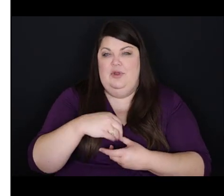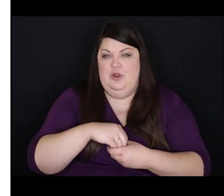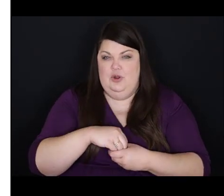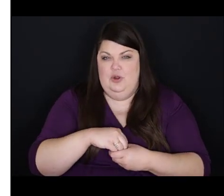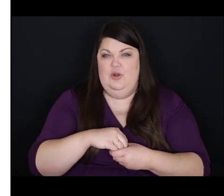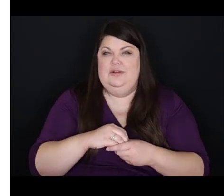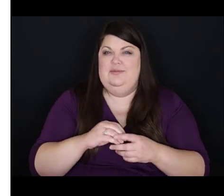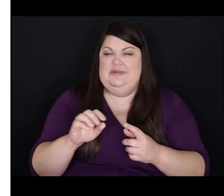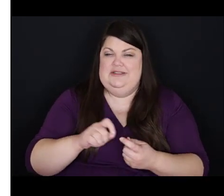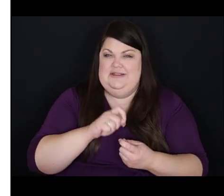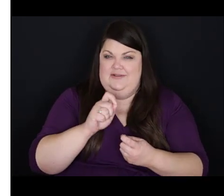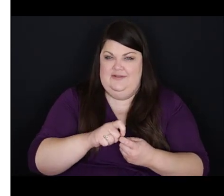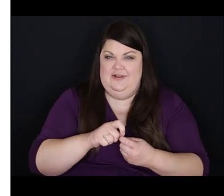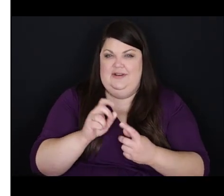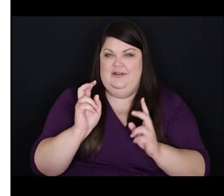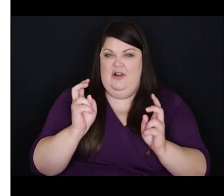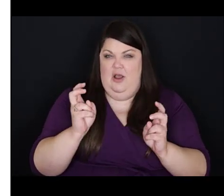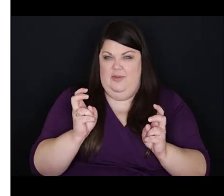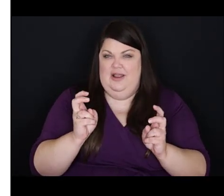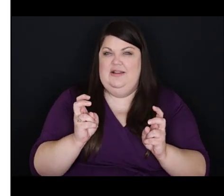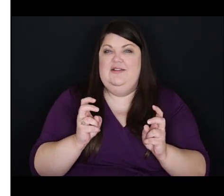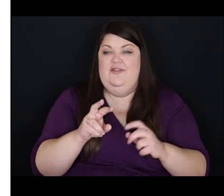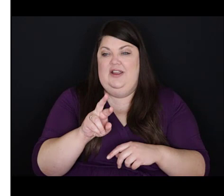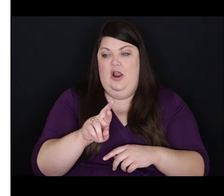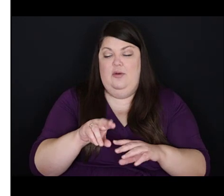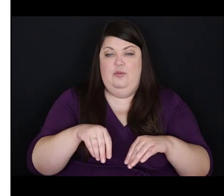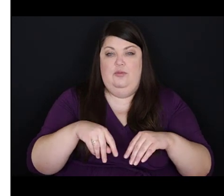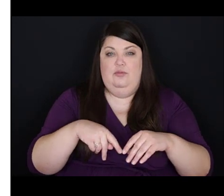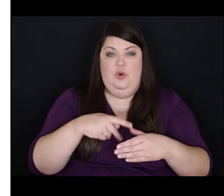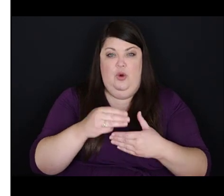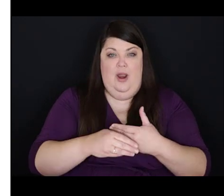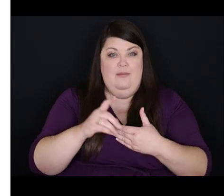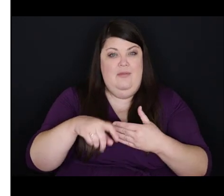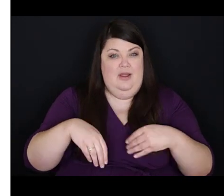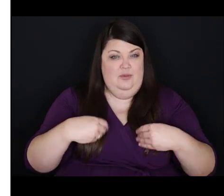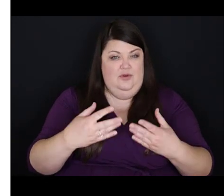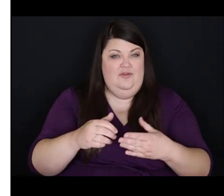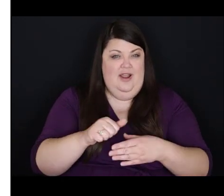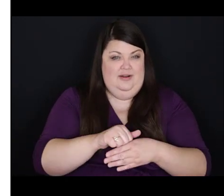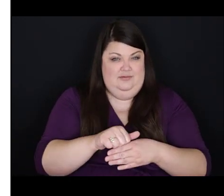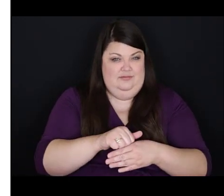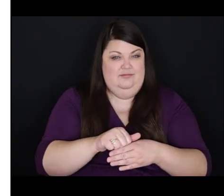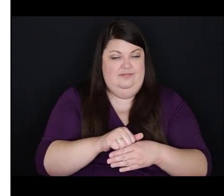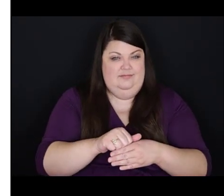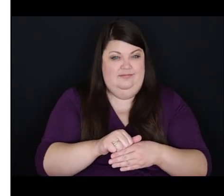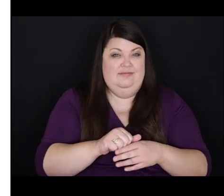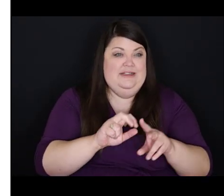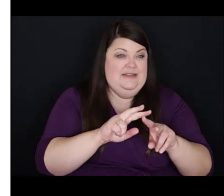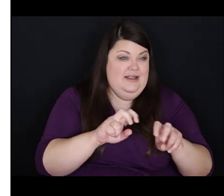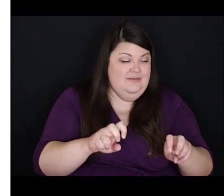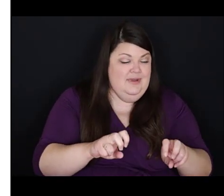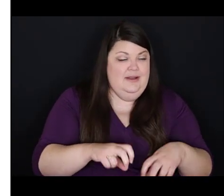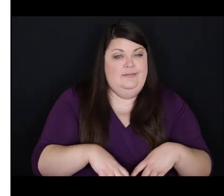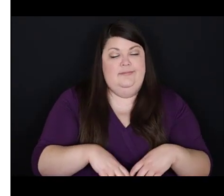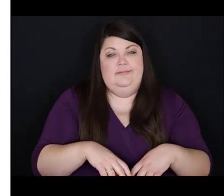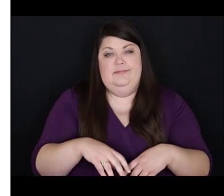VR programs must provide staff training, including assessment, vocational counseling, job placement,